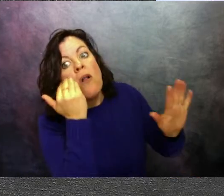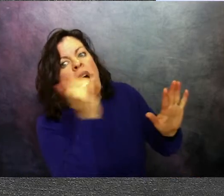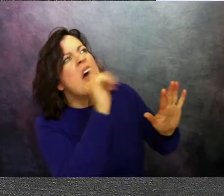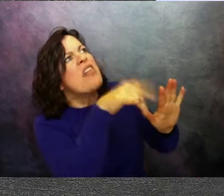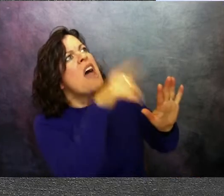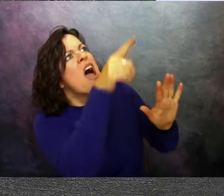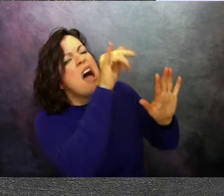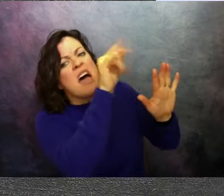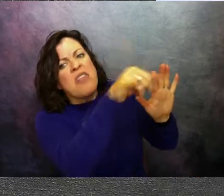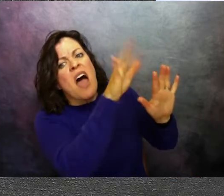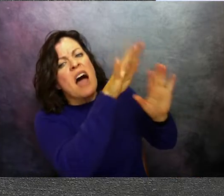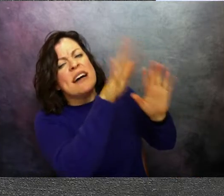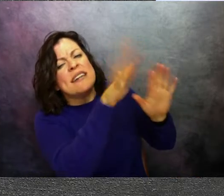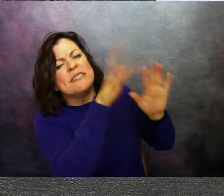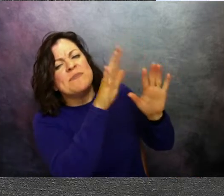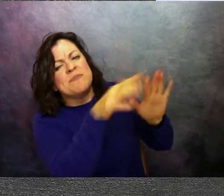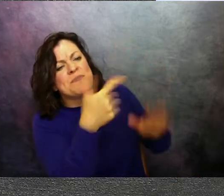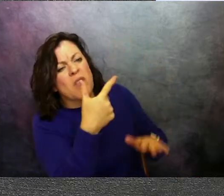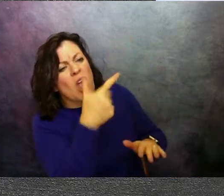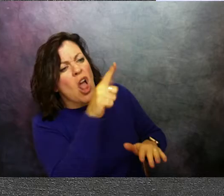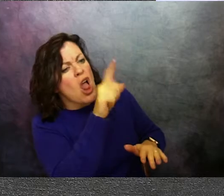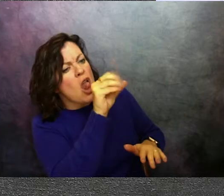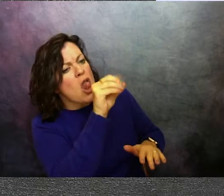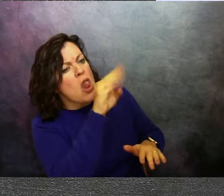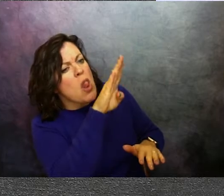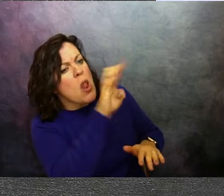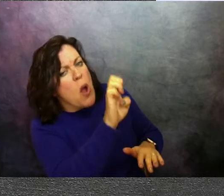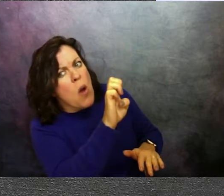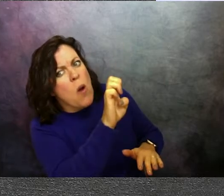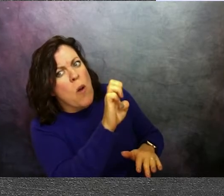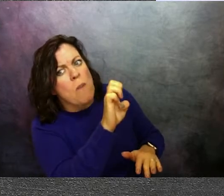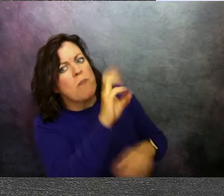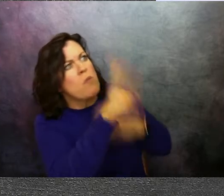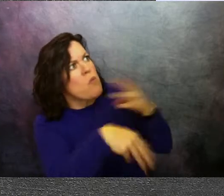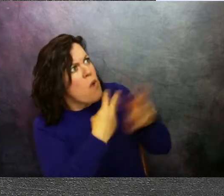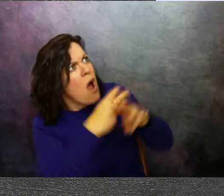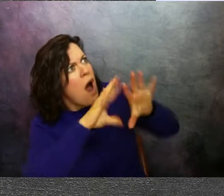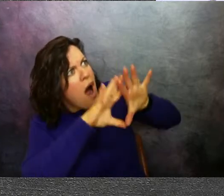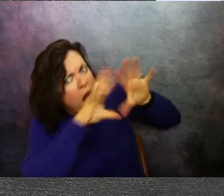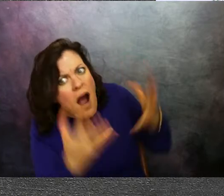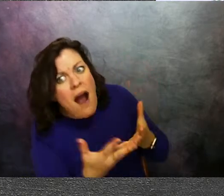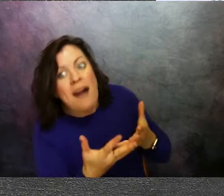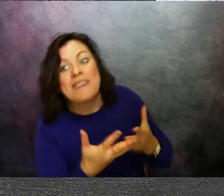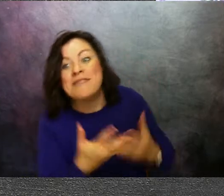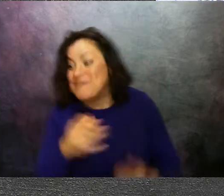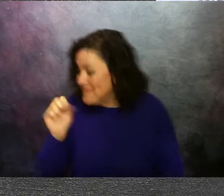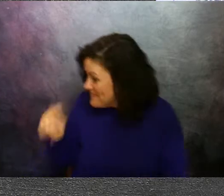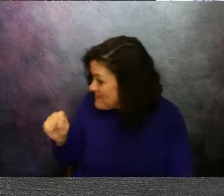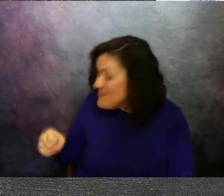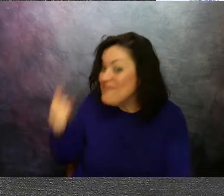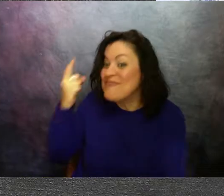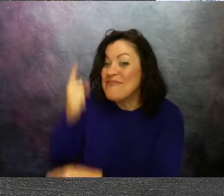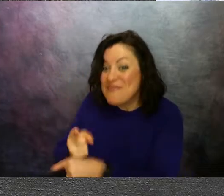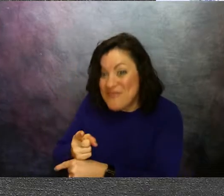It's, it's, it's, it's a globe. I have one at my school. You're right. It is.